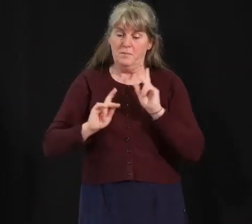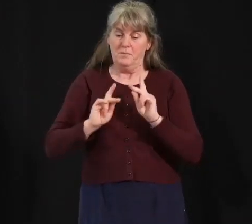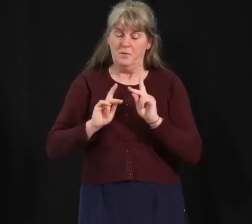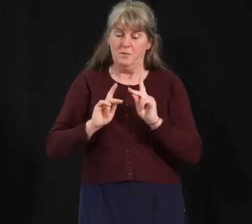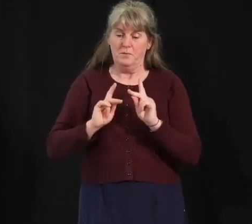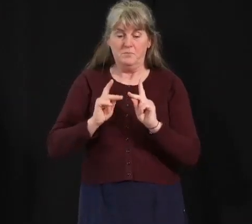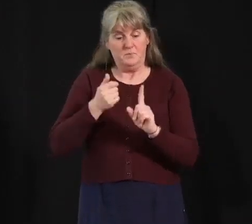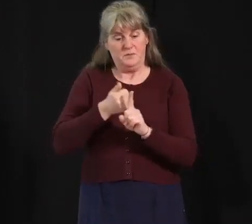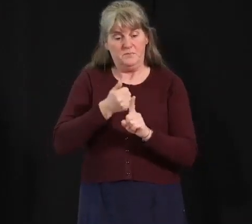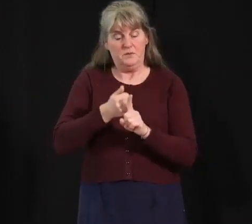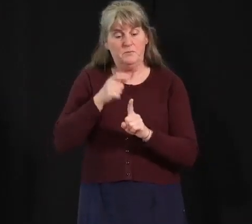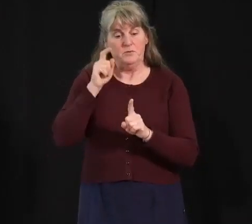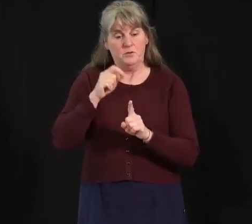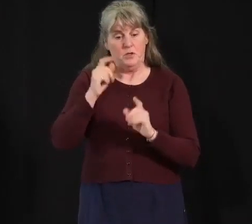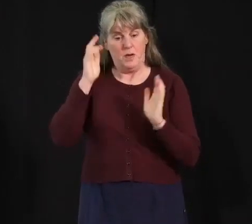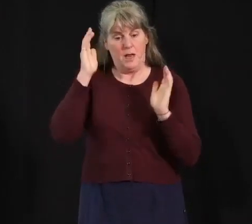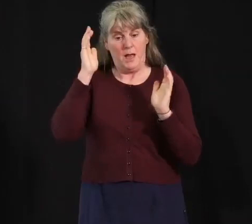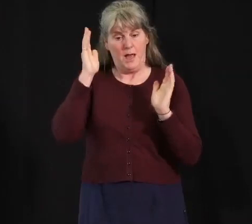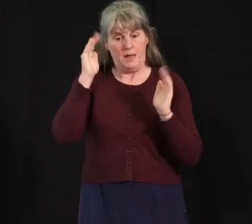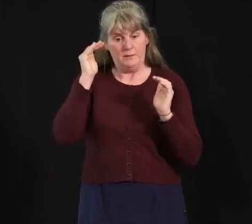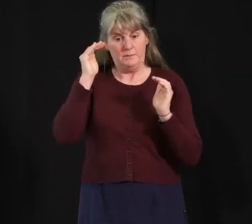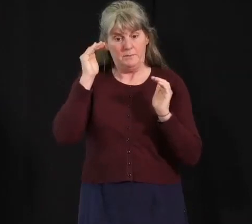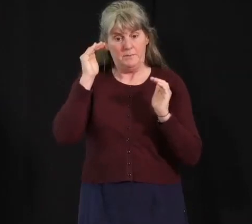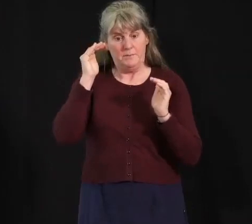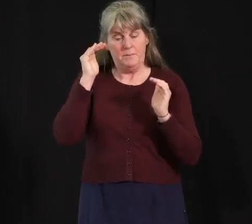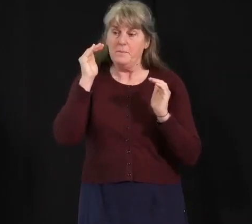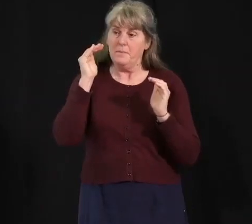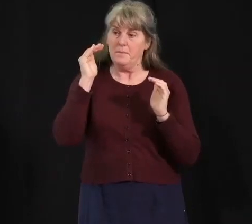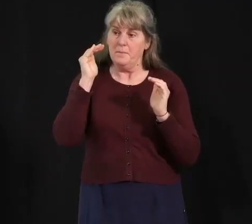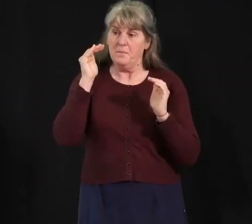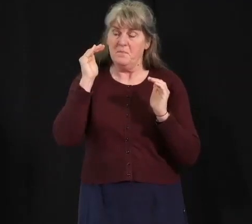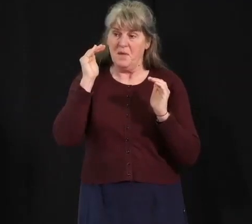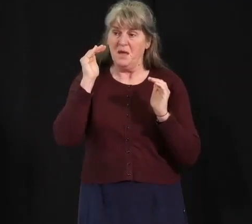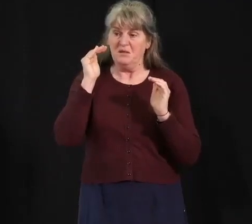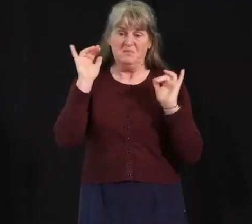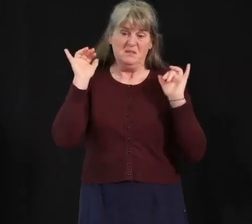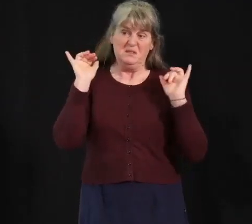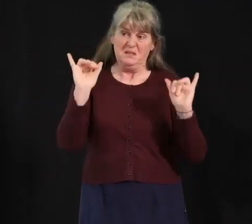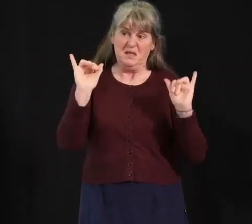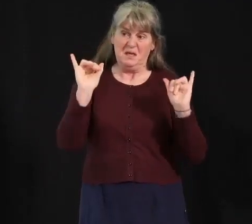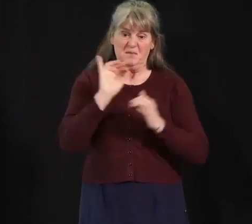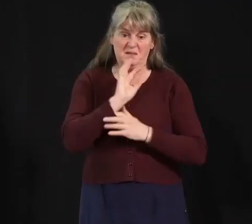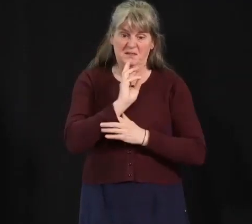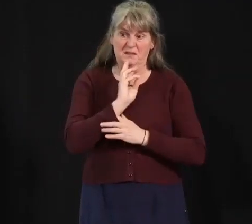Moderator: Okay. If we can move to Gord from Yukon news?